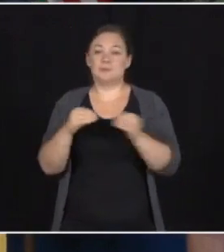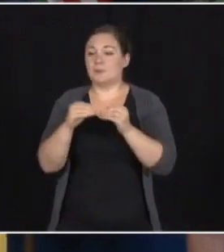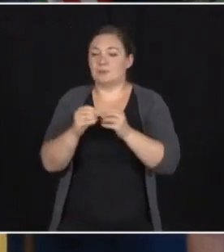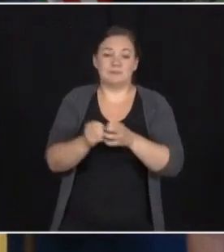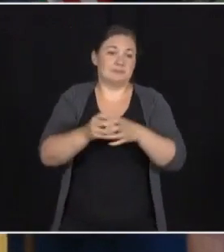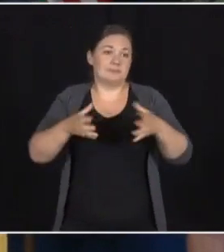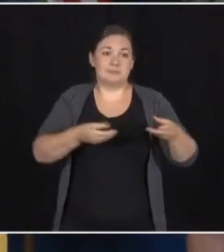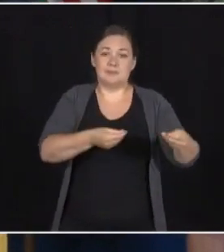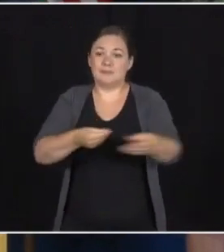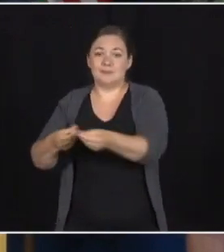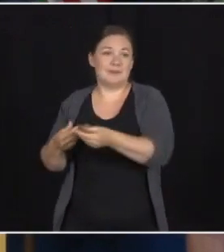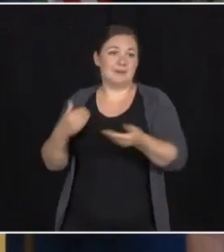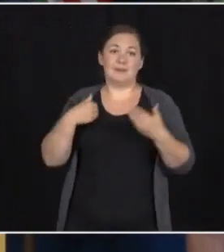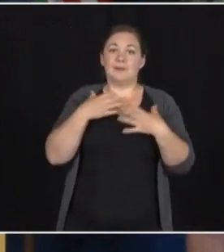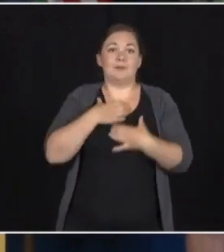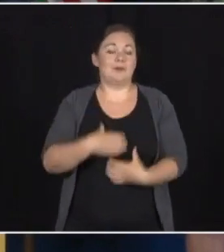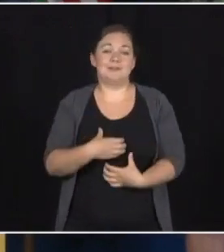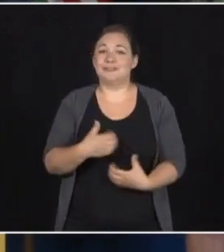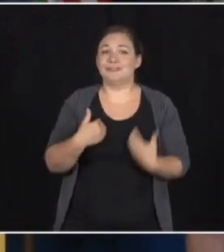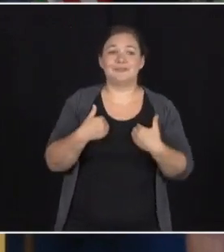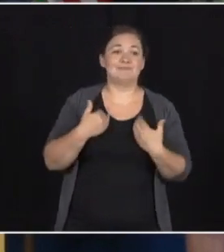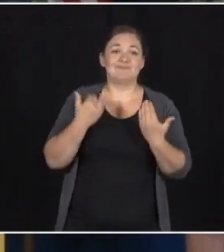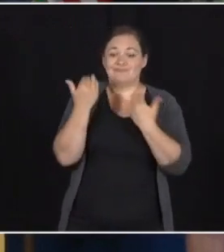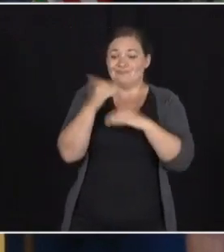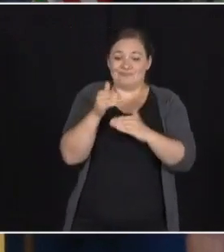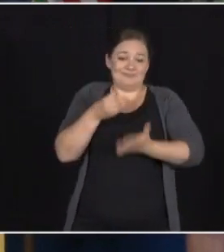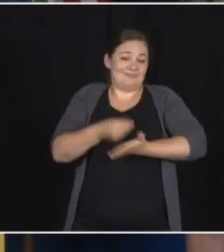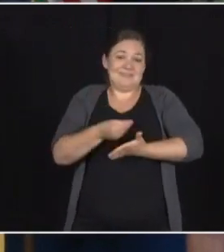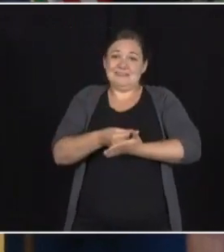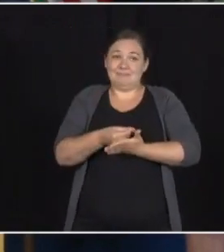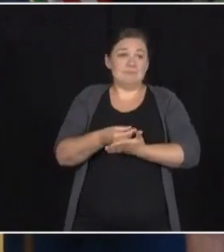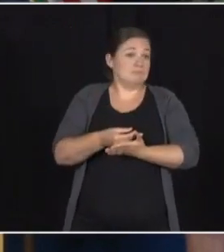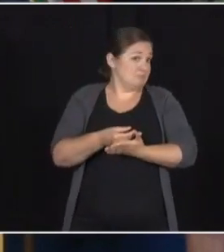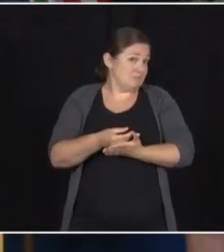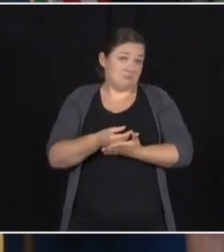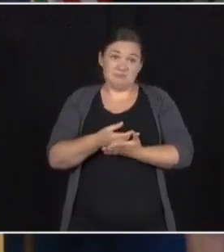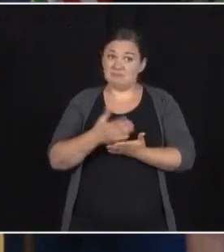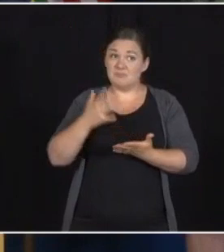disappointment on this is that we couldn't get more people. That was my disappointment. But the money is 80